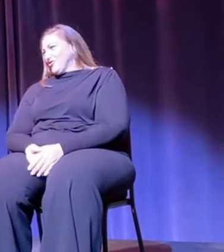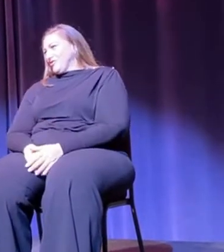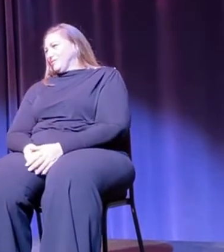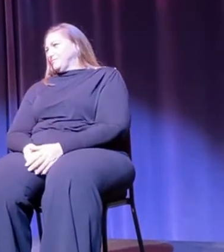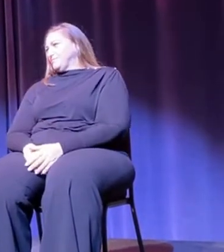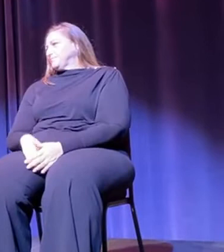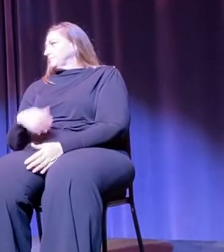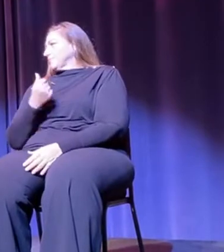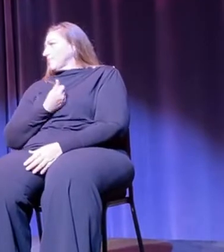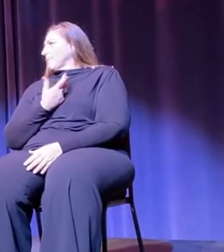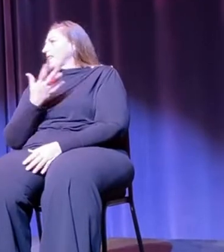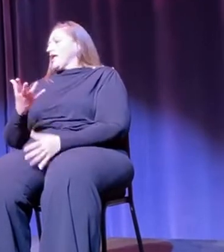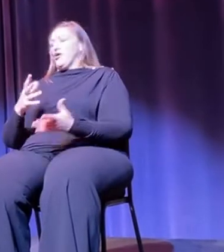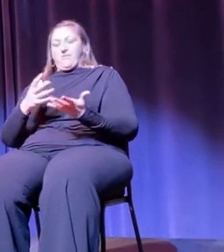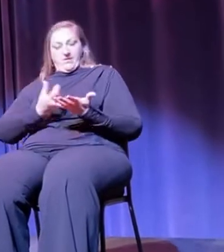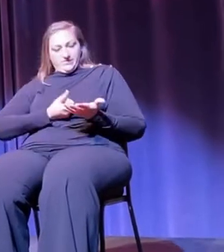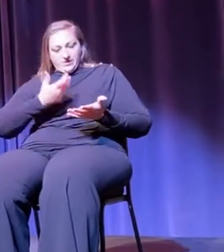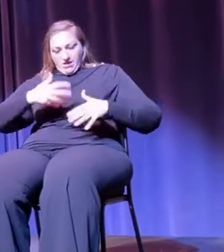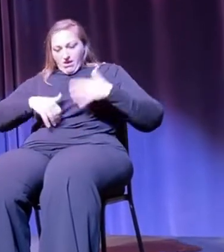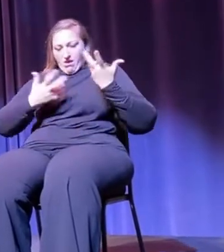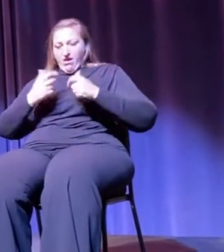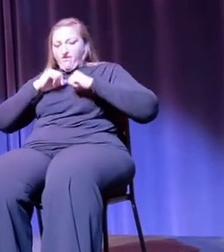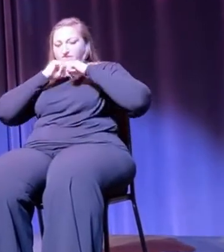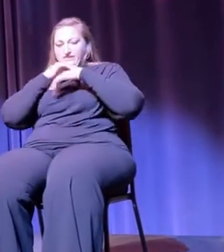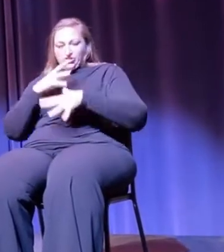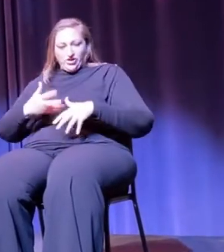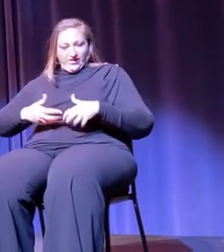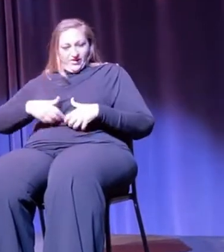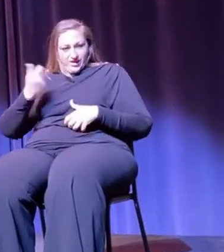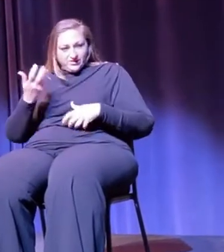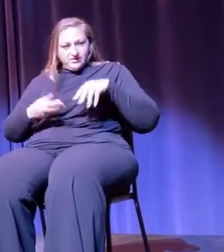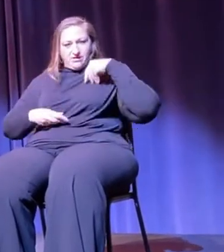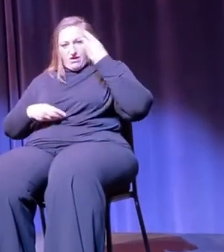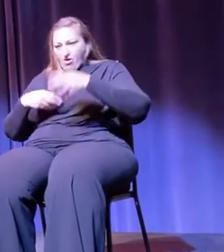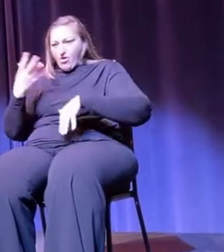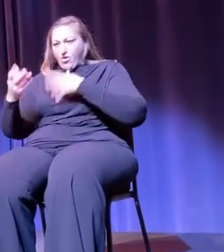Your poems are airing out like all the dirty laundry that you just like were keeping to yourself